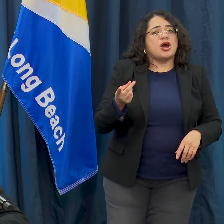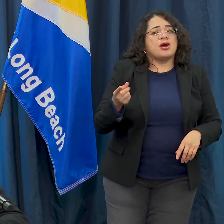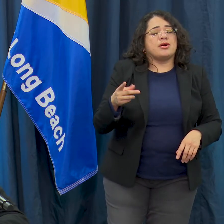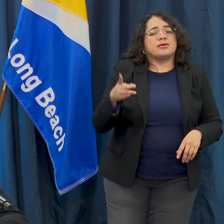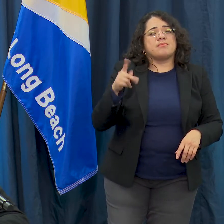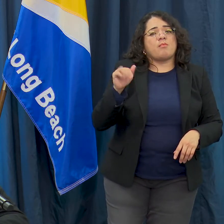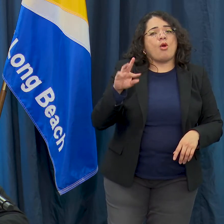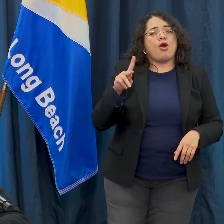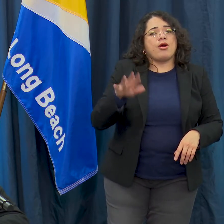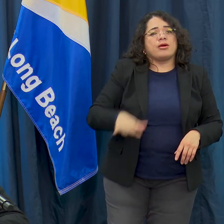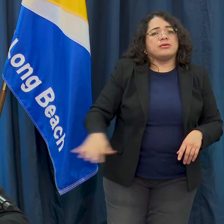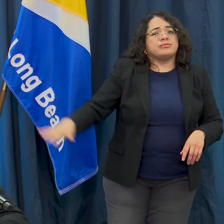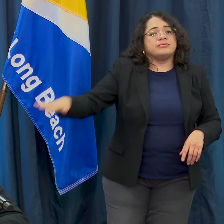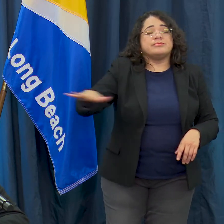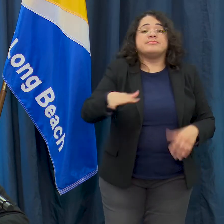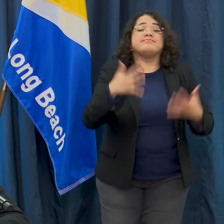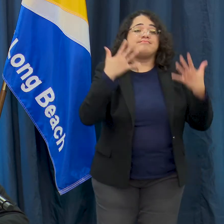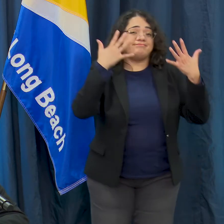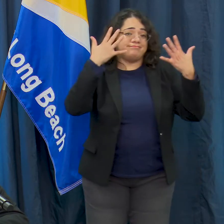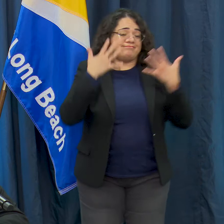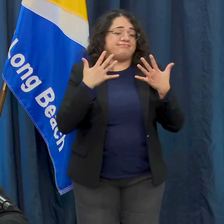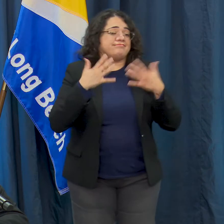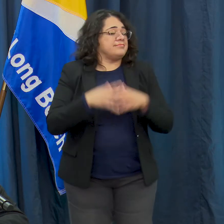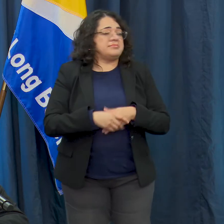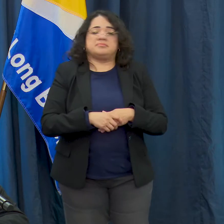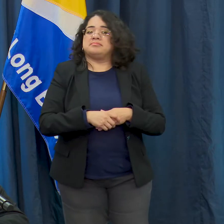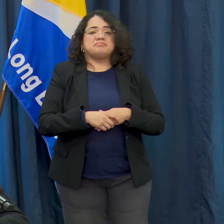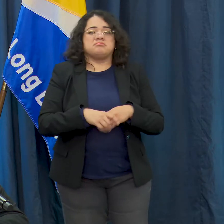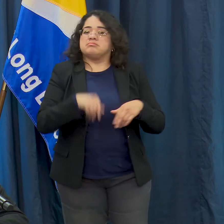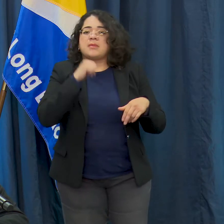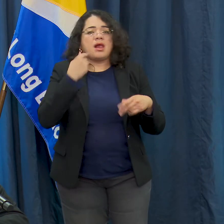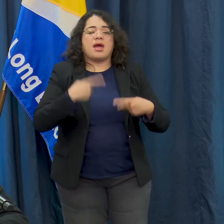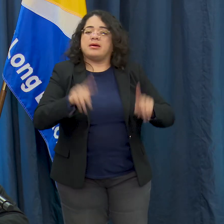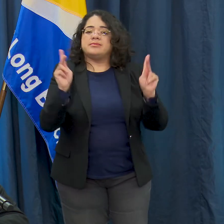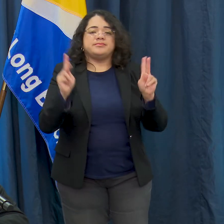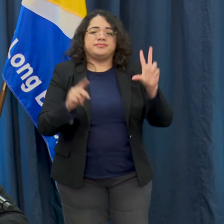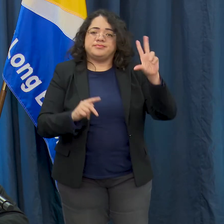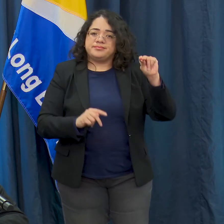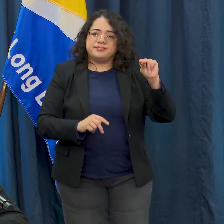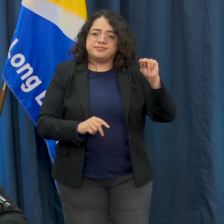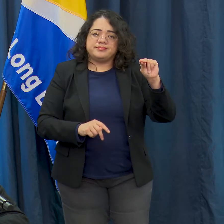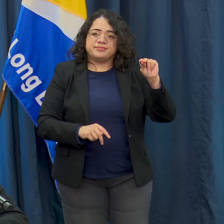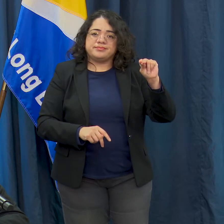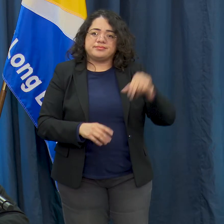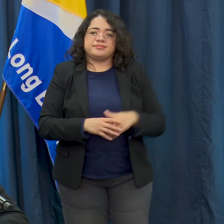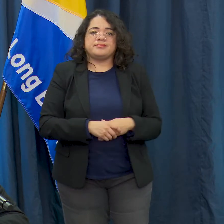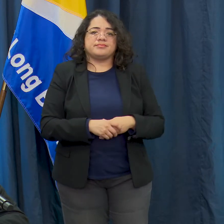Unfortunately none of those are allowed right now and I know it's